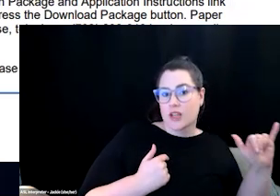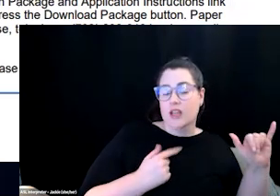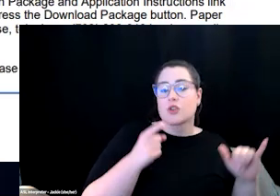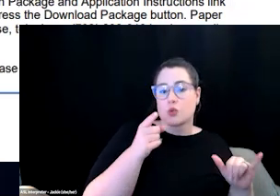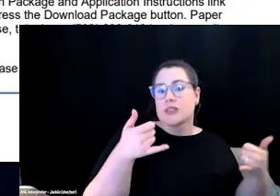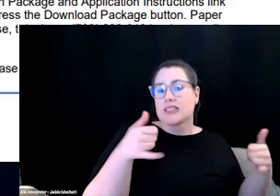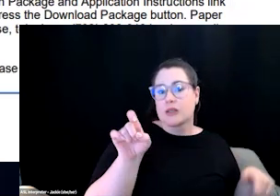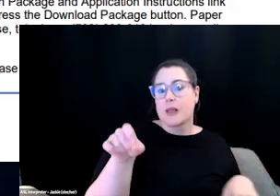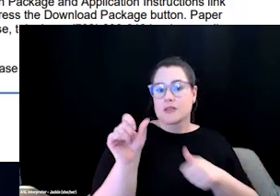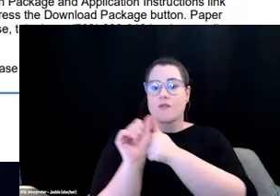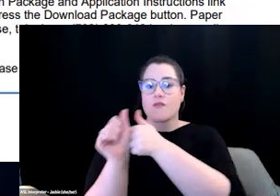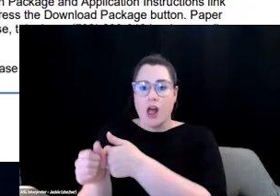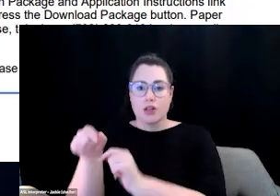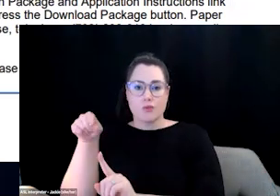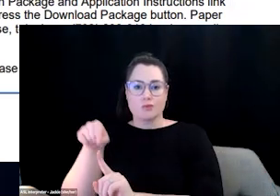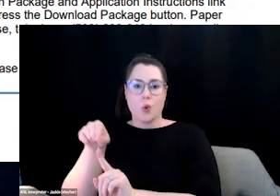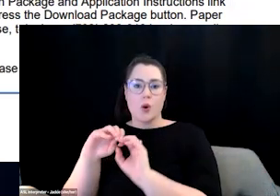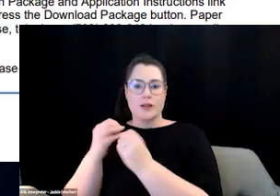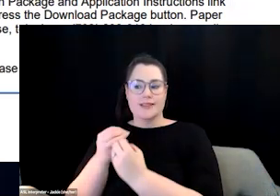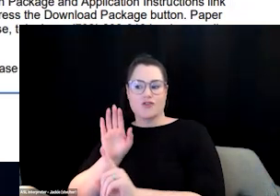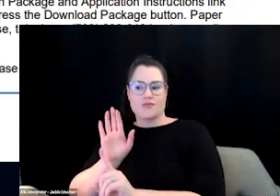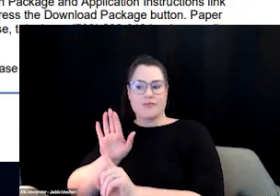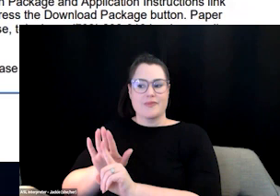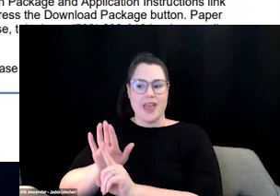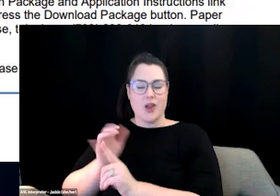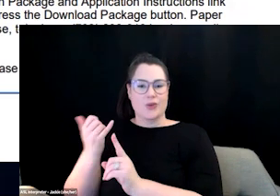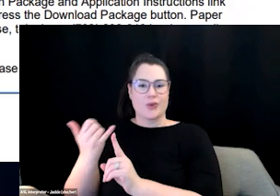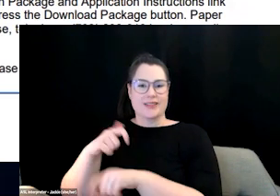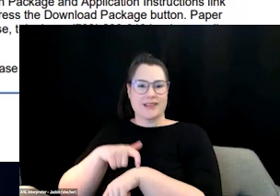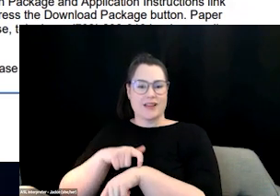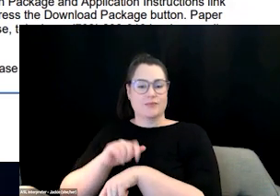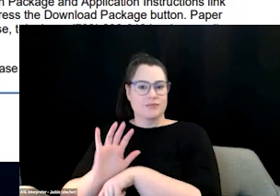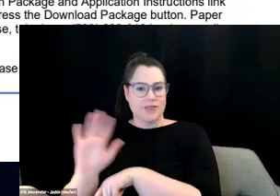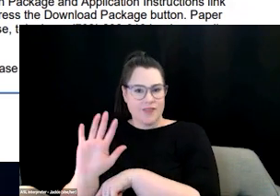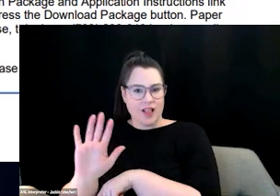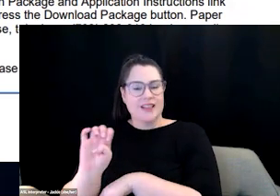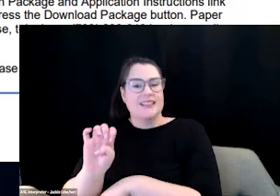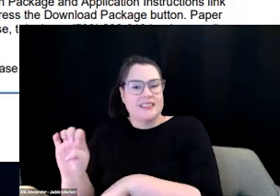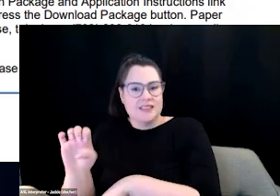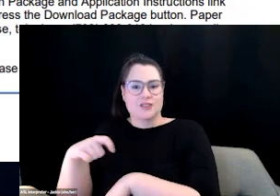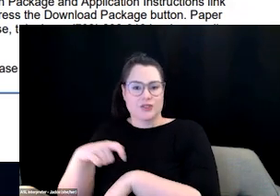So proposals submitted through Grants.gov and Research.gov are beholden to the PAPPG guidelines.